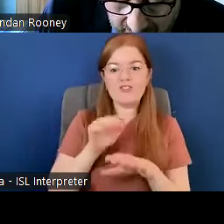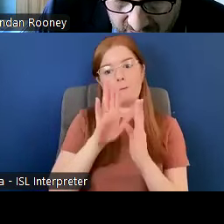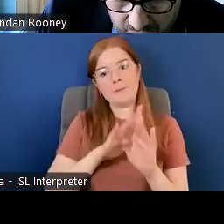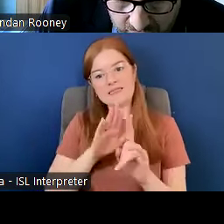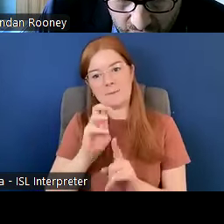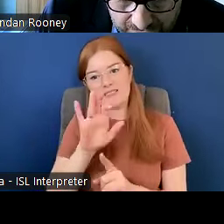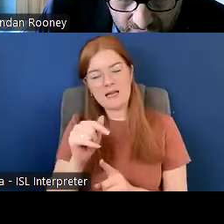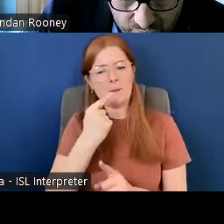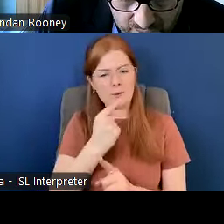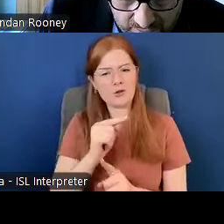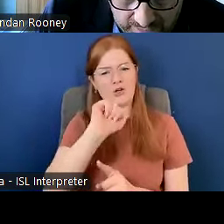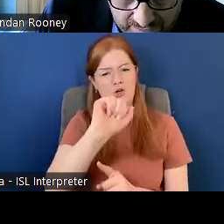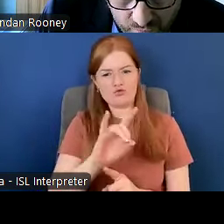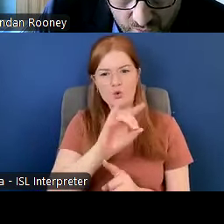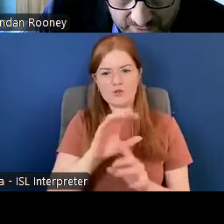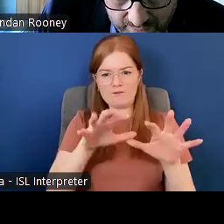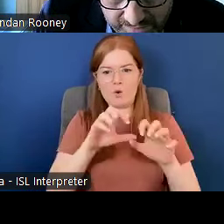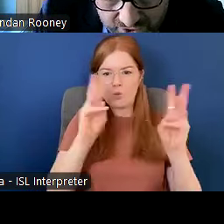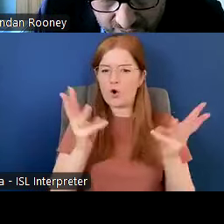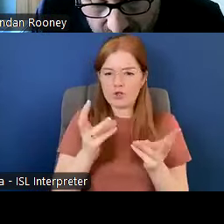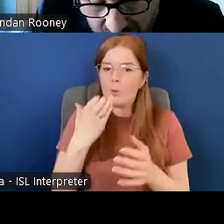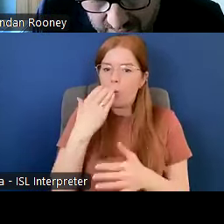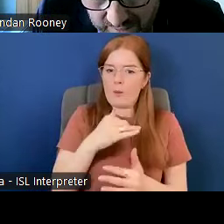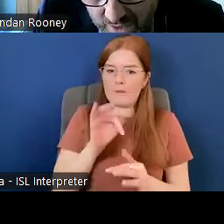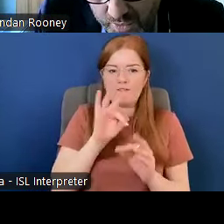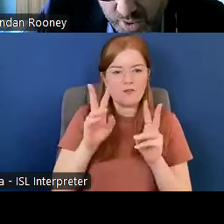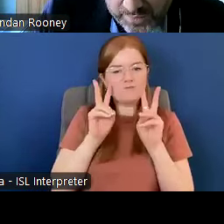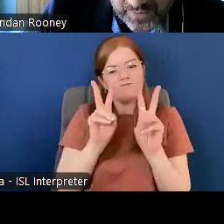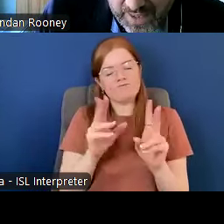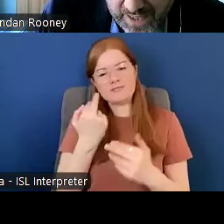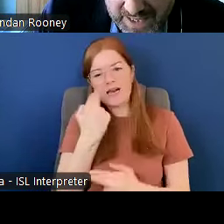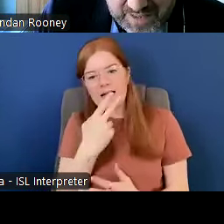in her, Rouault's frozen world is warmed by a vision more tender, more hopeful, less